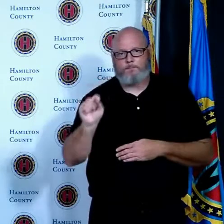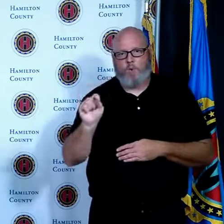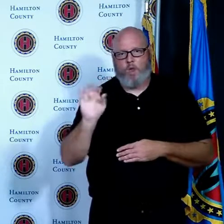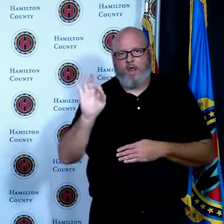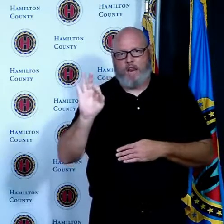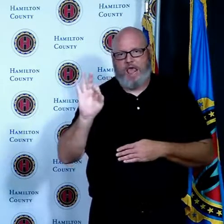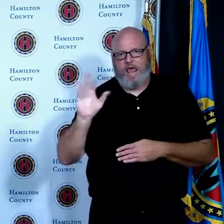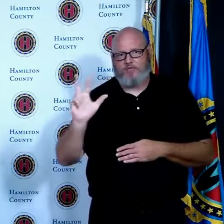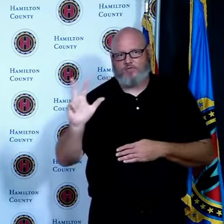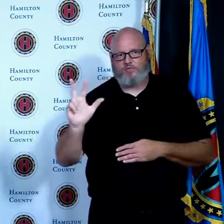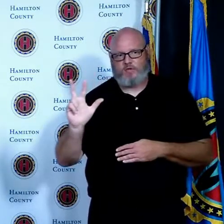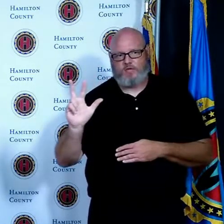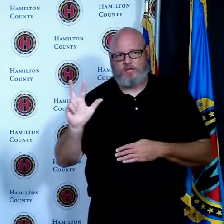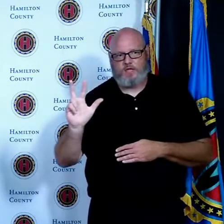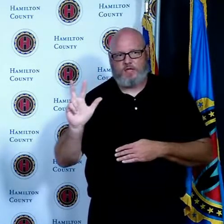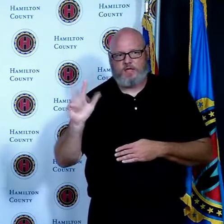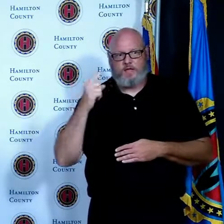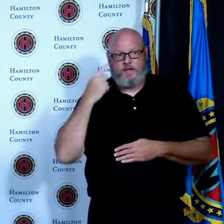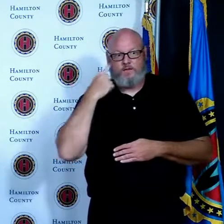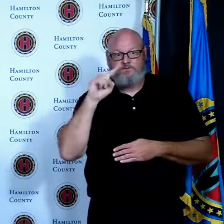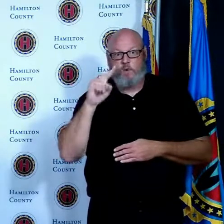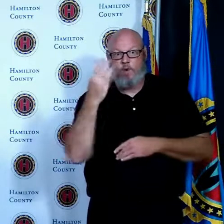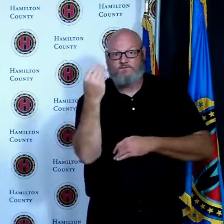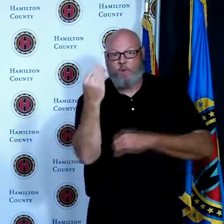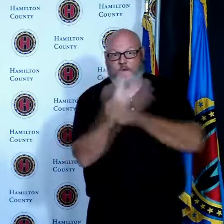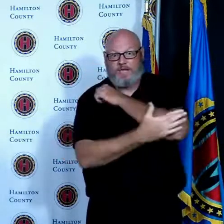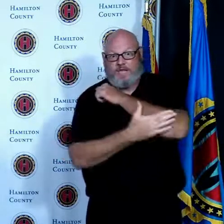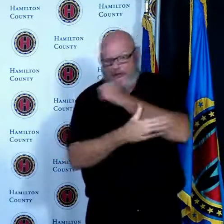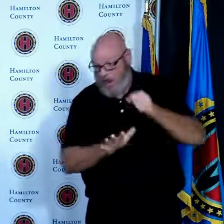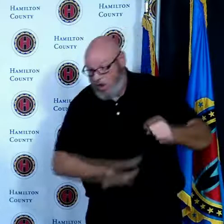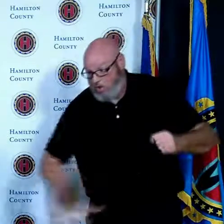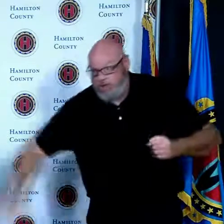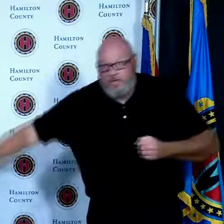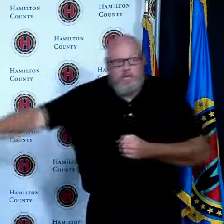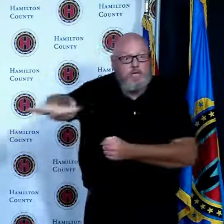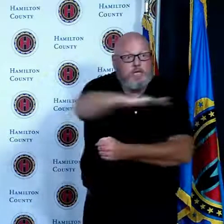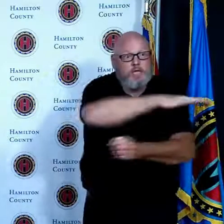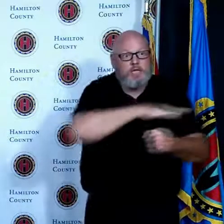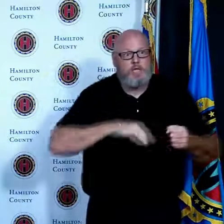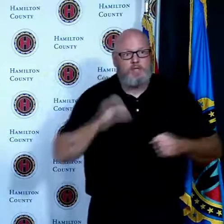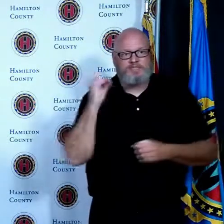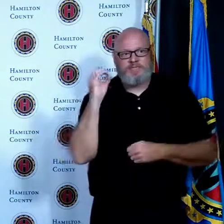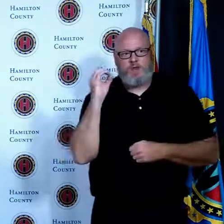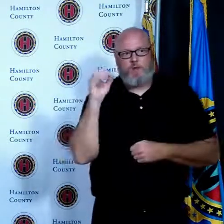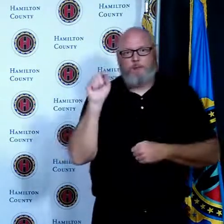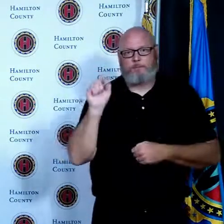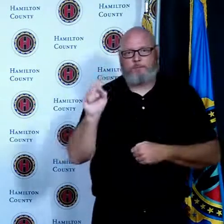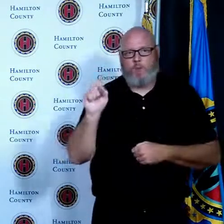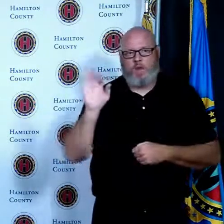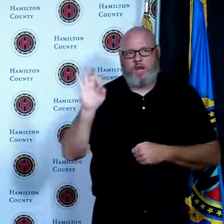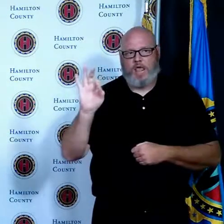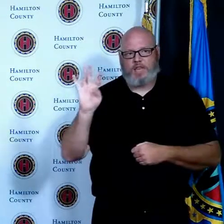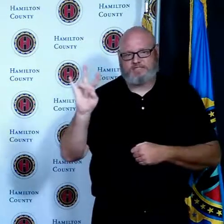we're really working to try and get this number to as close to zero as possible but anything under one is a good indication that we're doing things